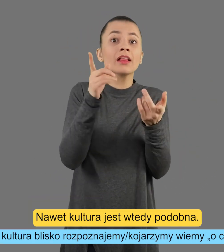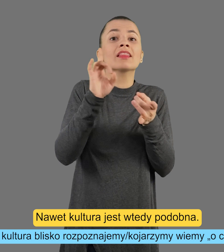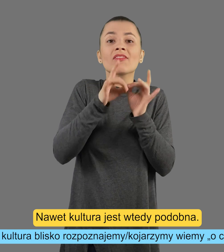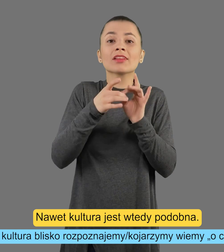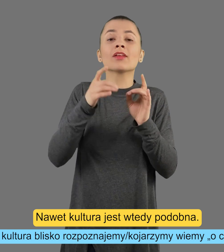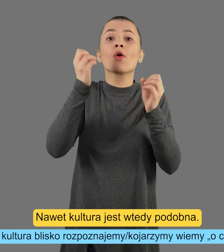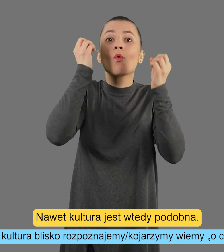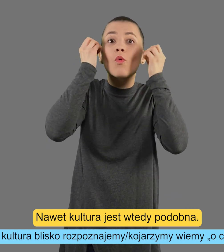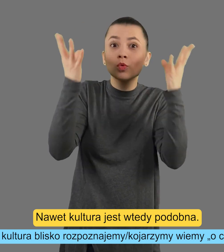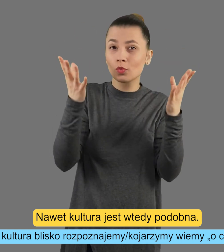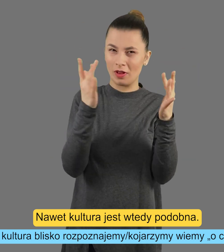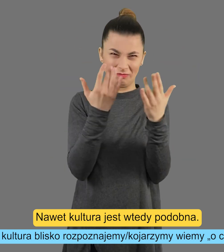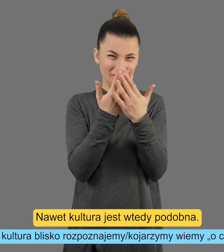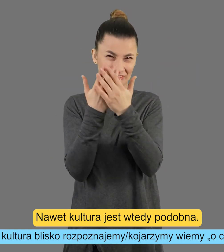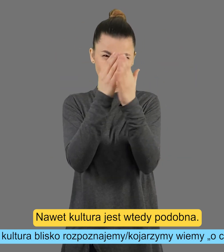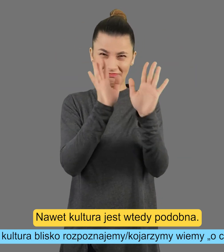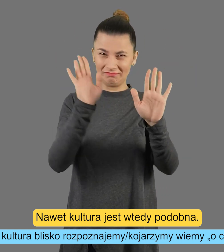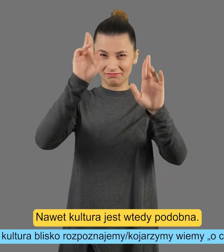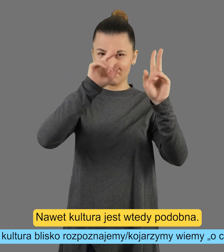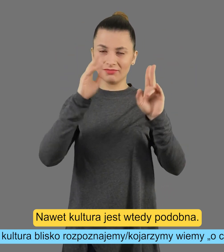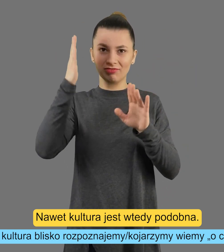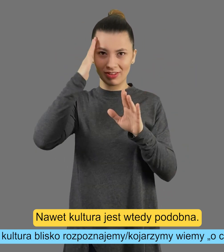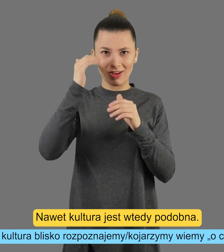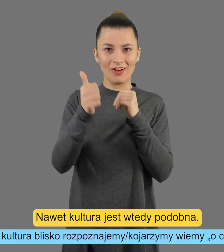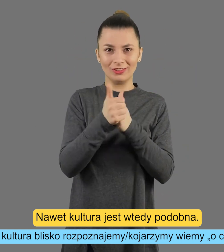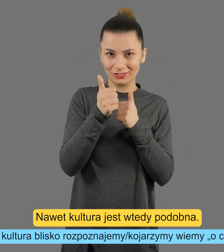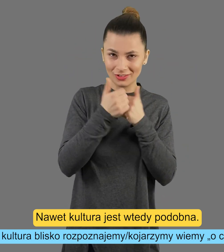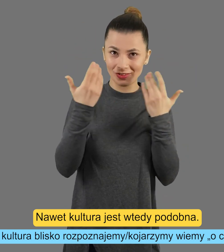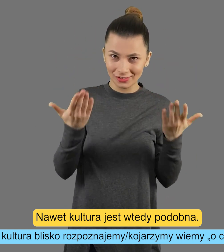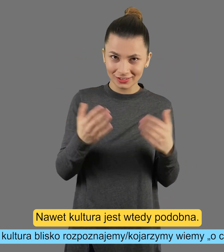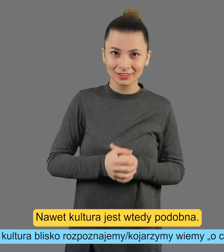Even the culture is similar then.